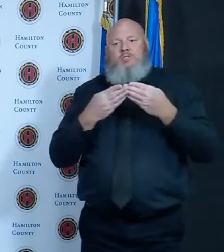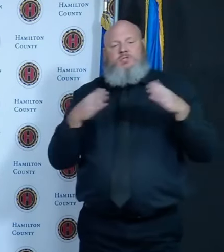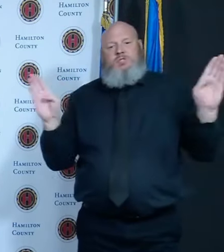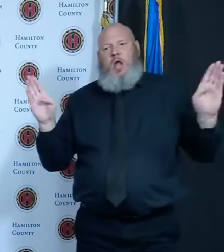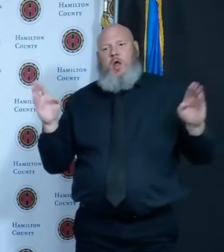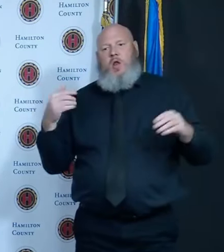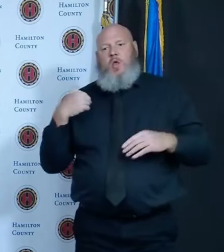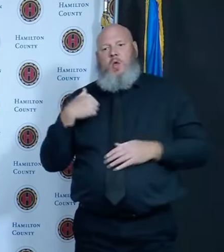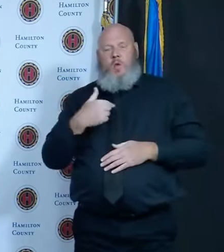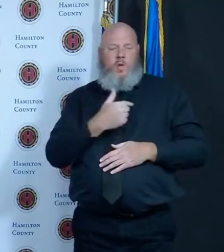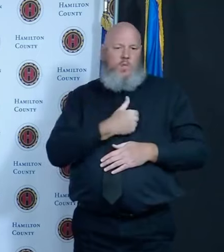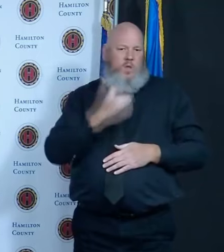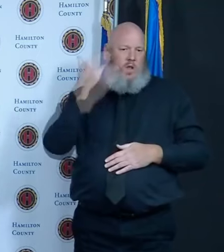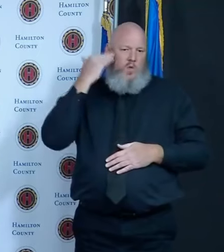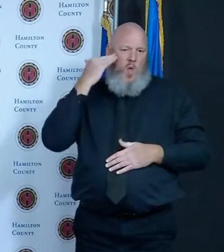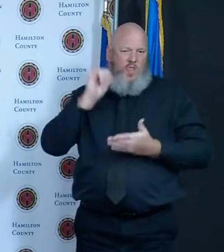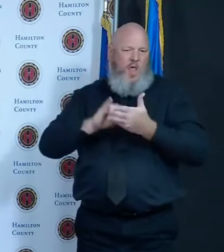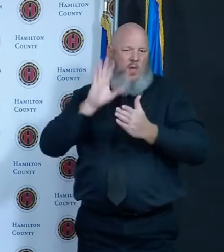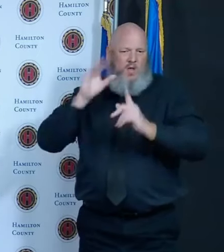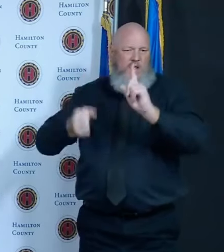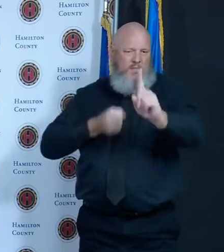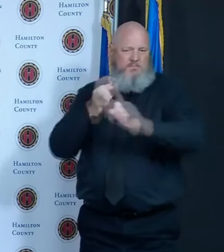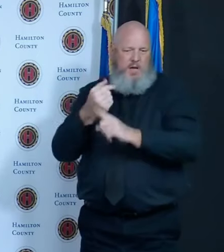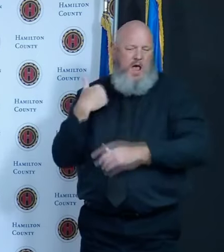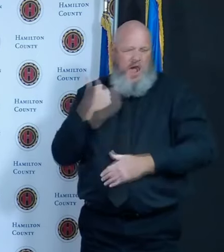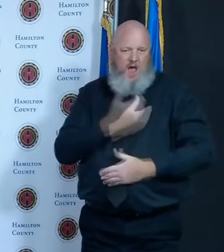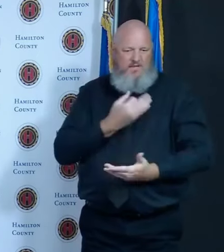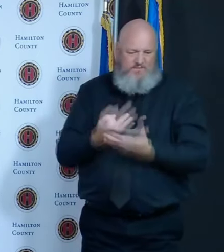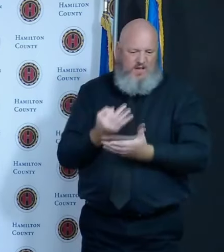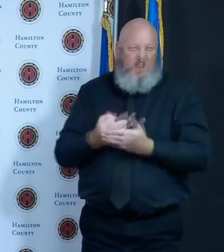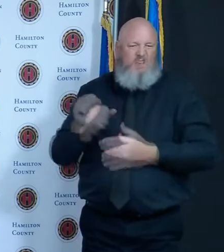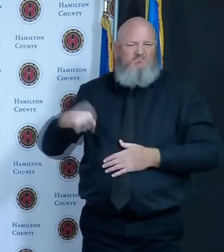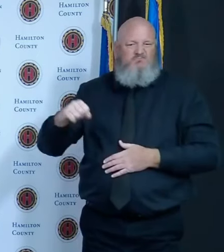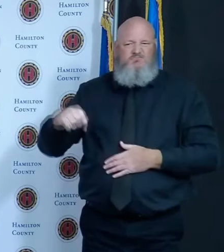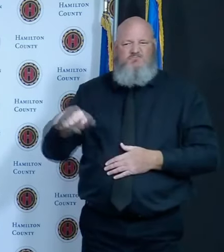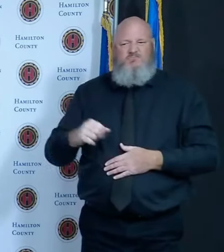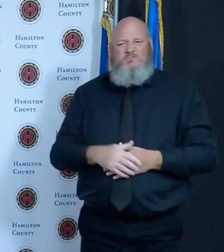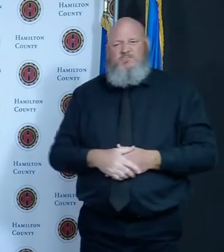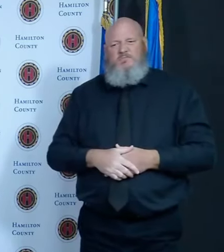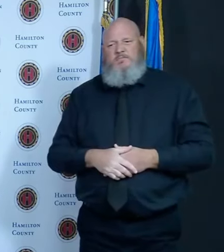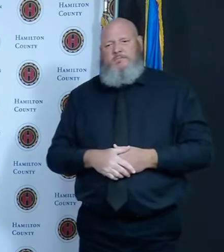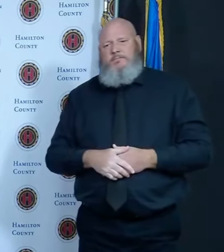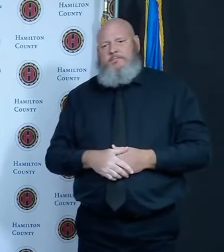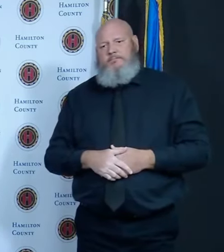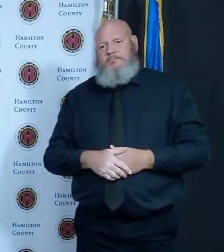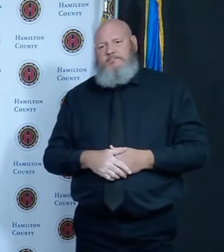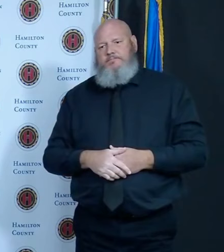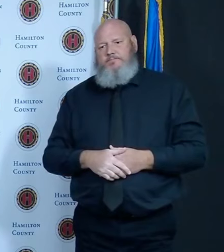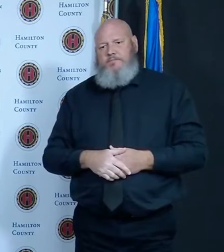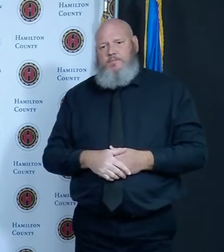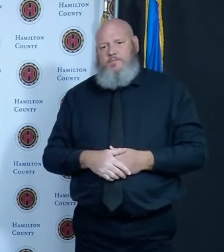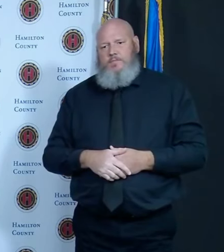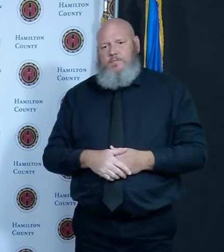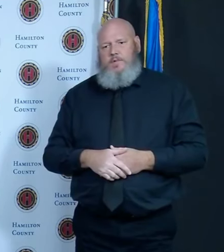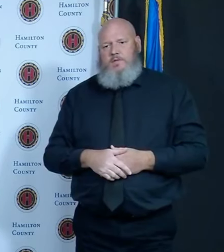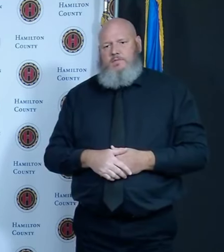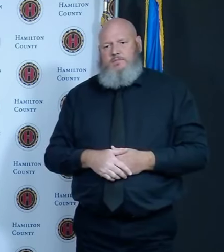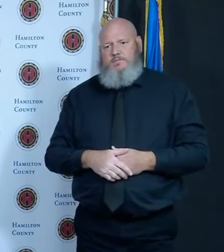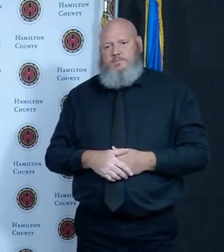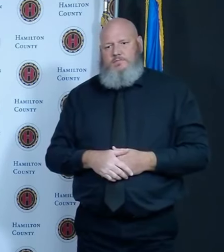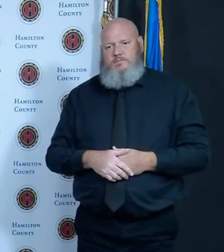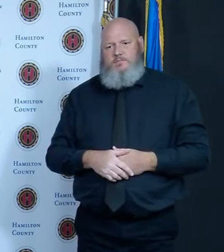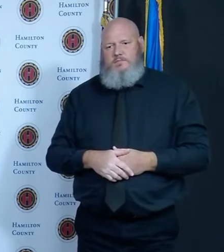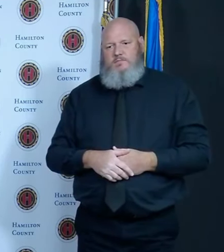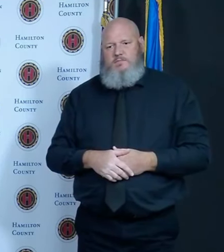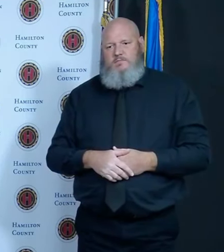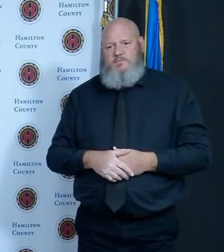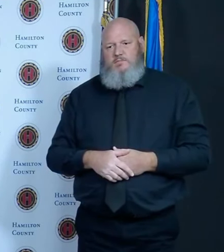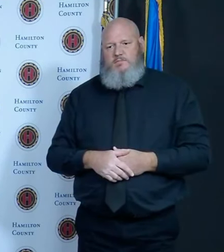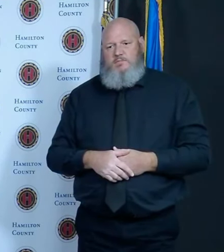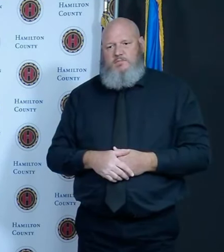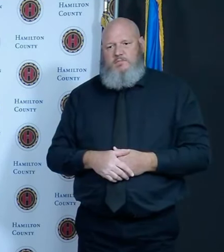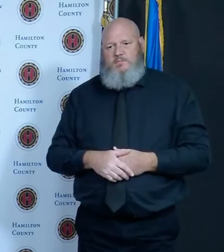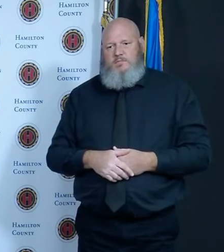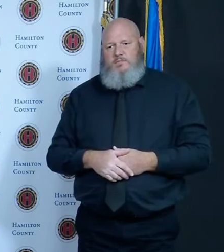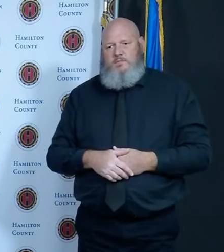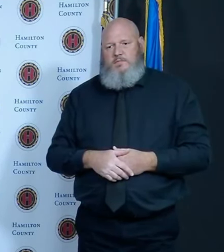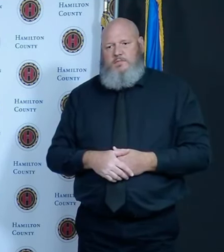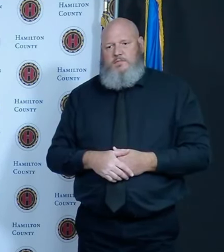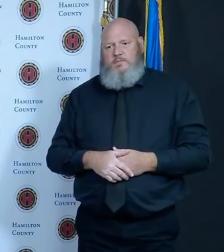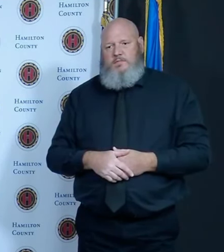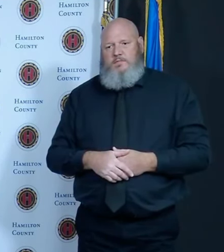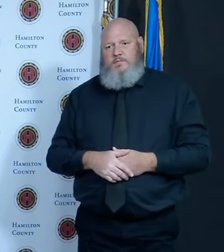to the business specifically and more directly answering Eric's questions we have applied for both